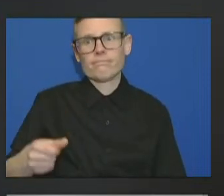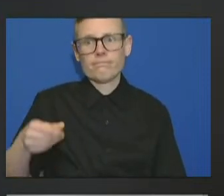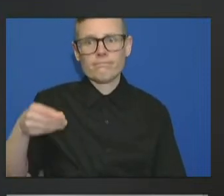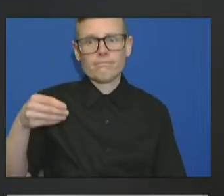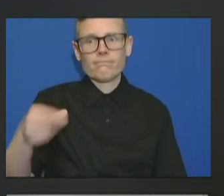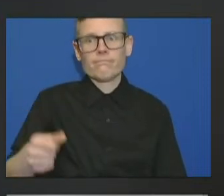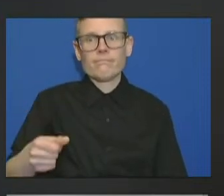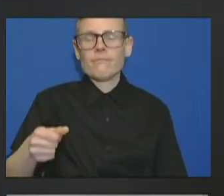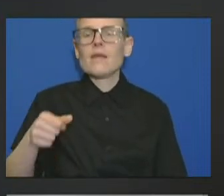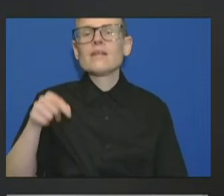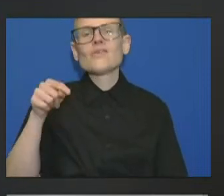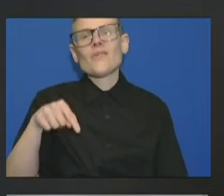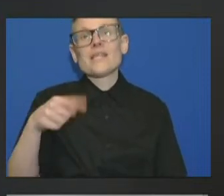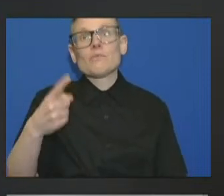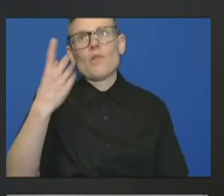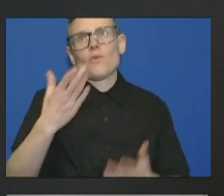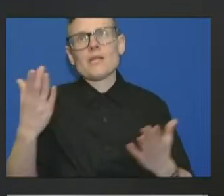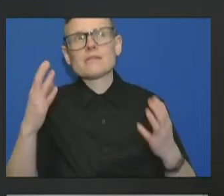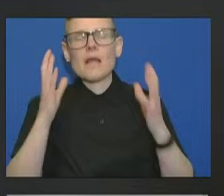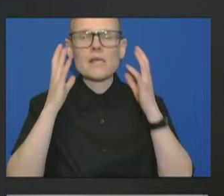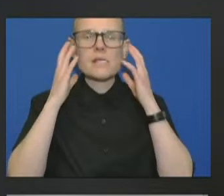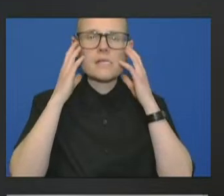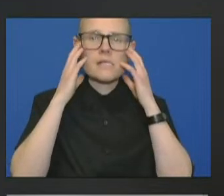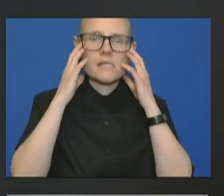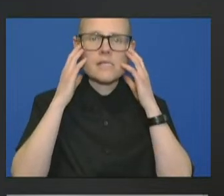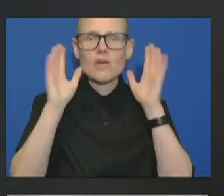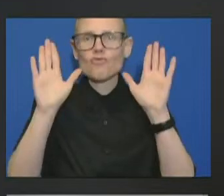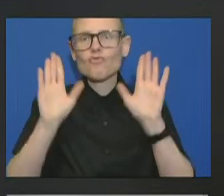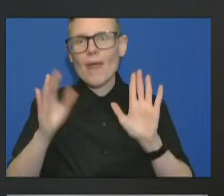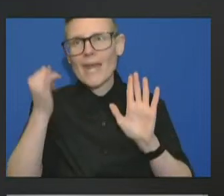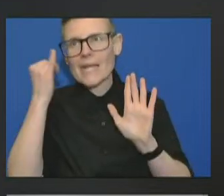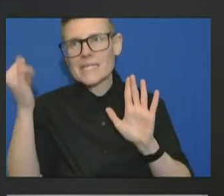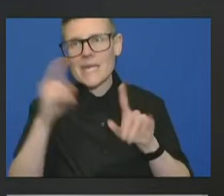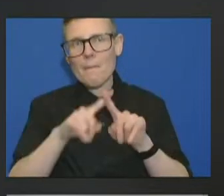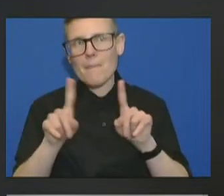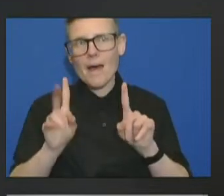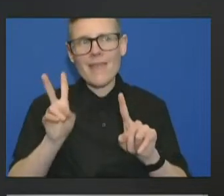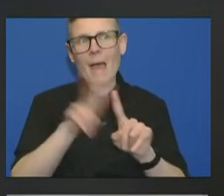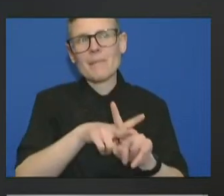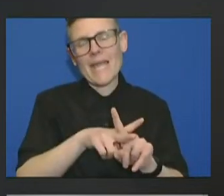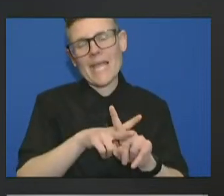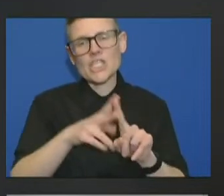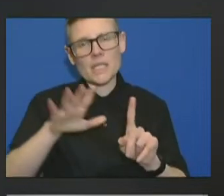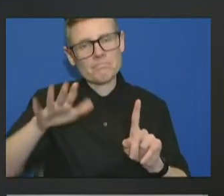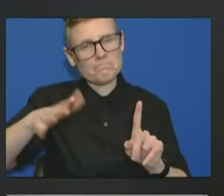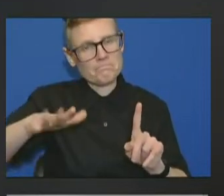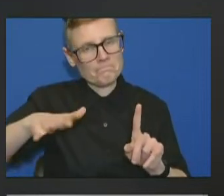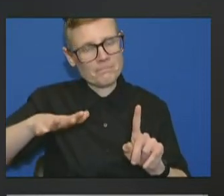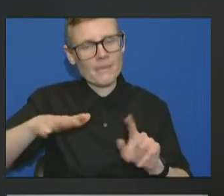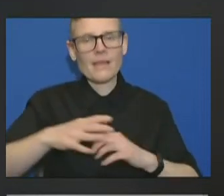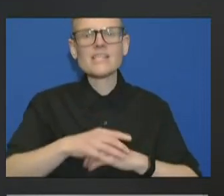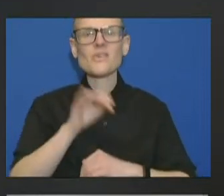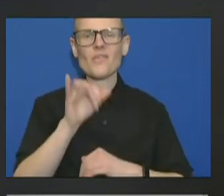not. We still pick up the tab for this. This is one of those